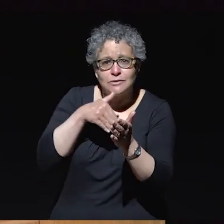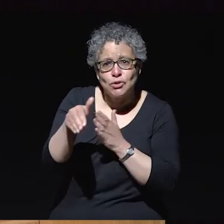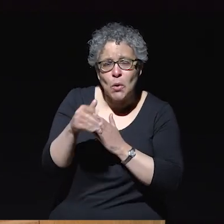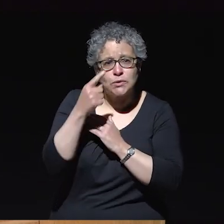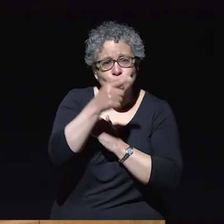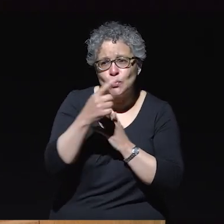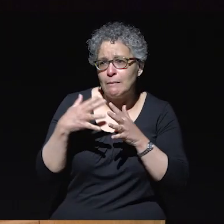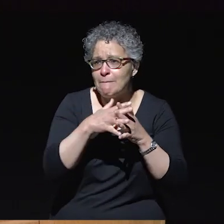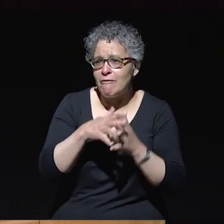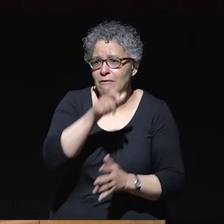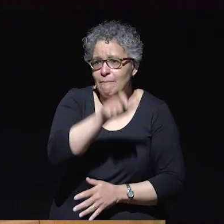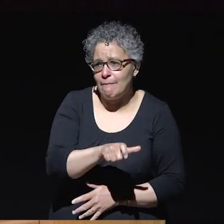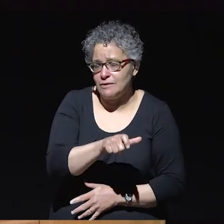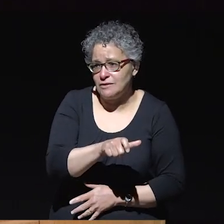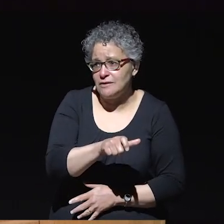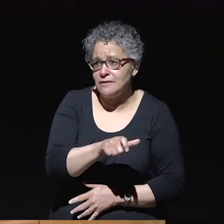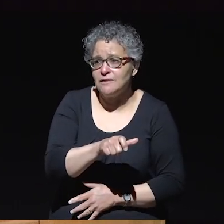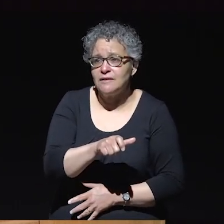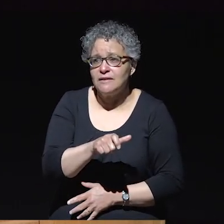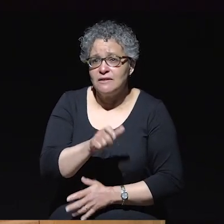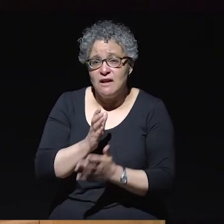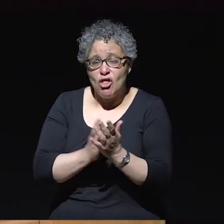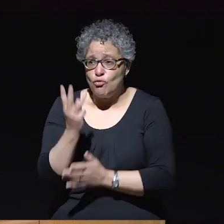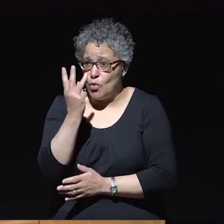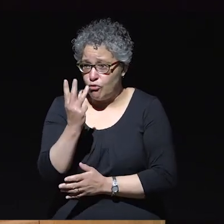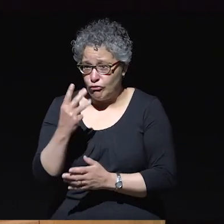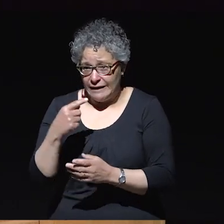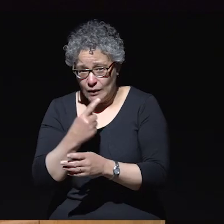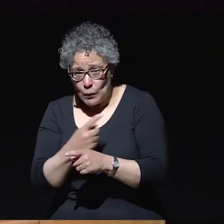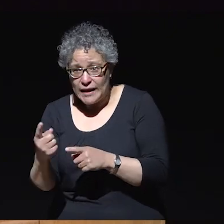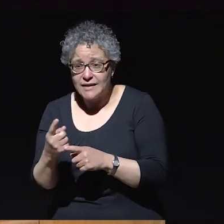And during the display of three weeks, some 90,000 people came to see 'The Blue Boy'